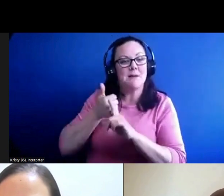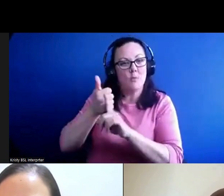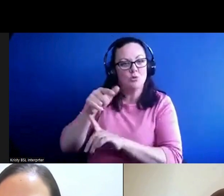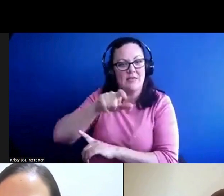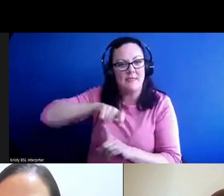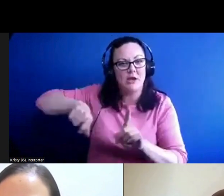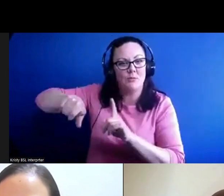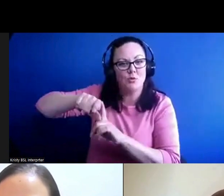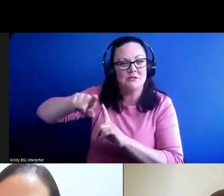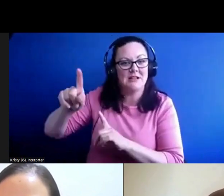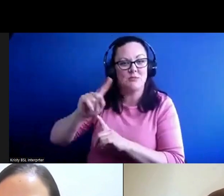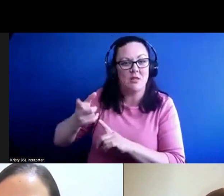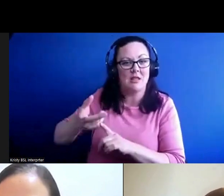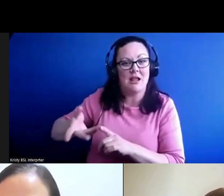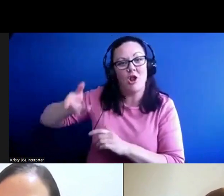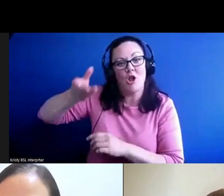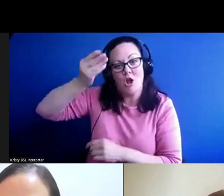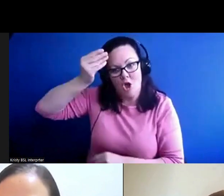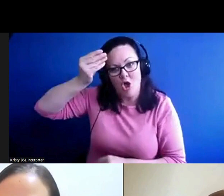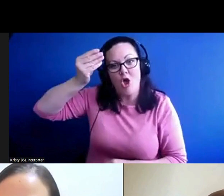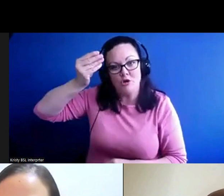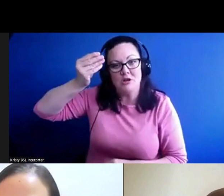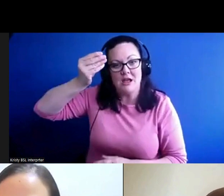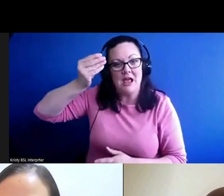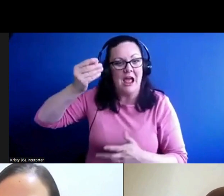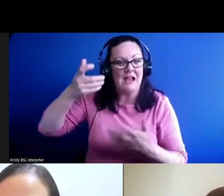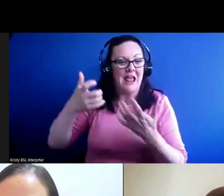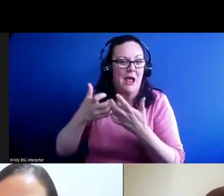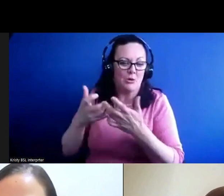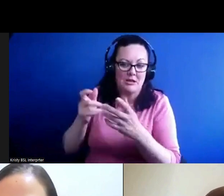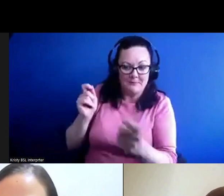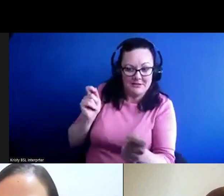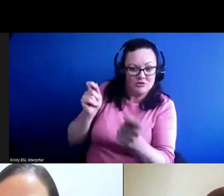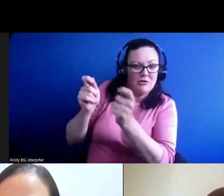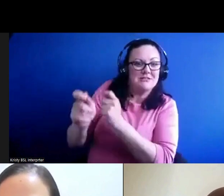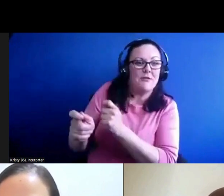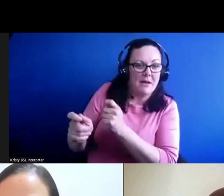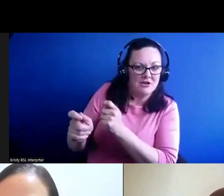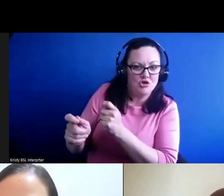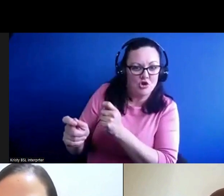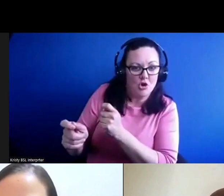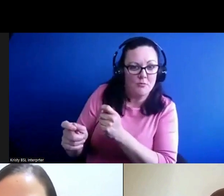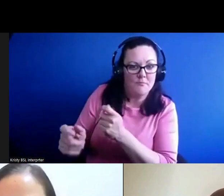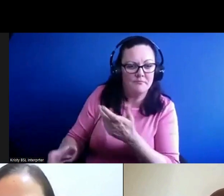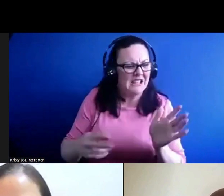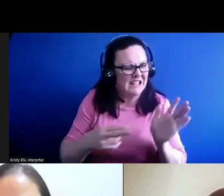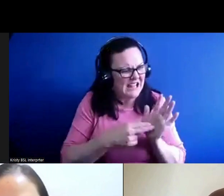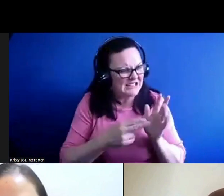learn from it and in what way can it be transformational. Nancy. Anything else as far as the time and funding component is concerned?